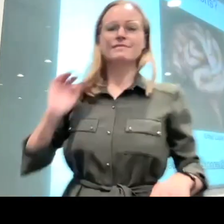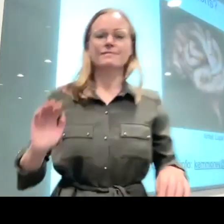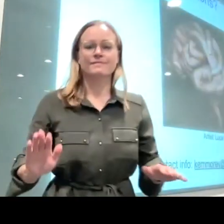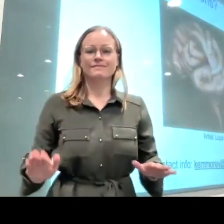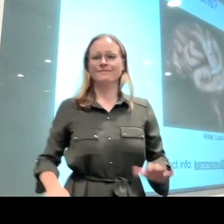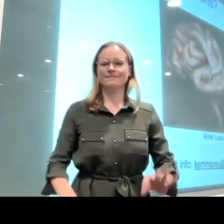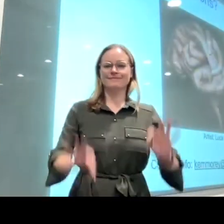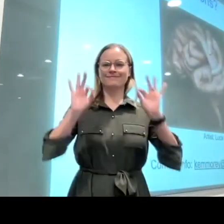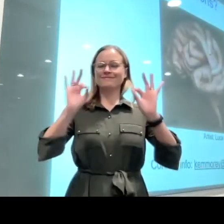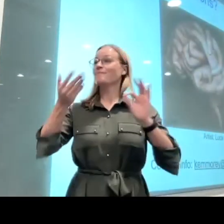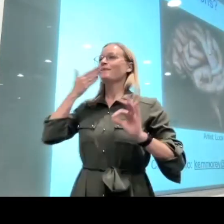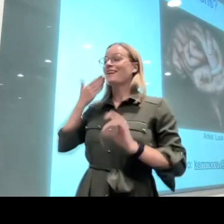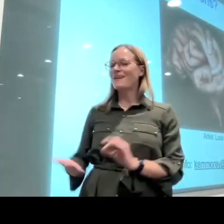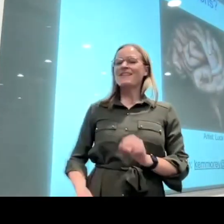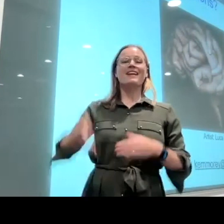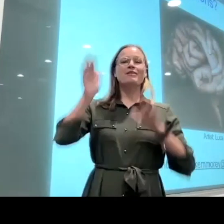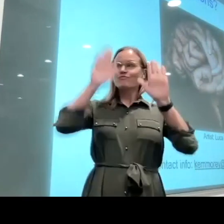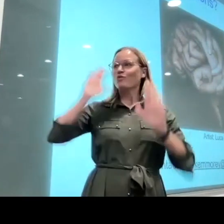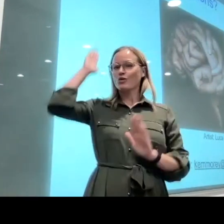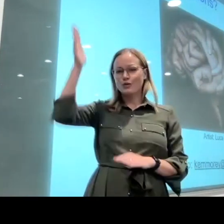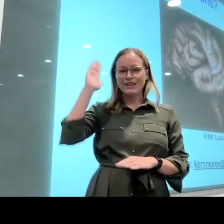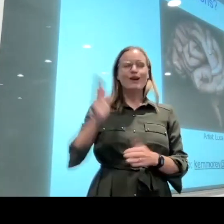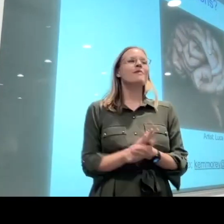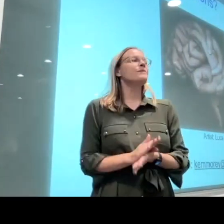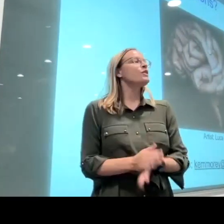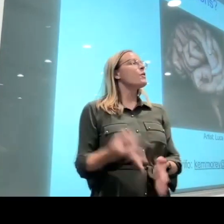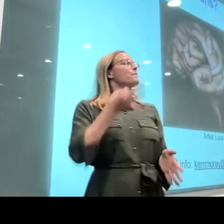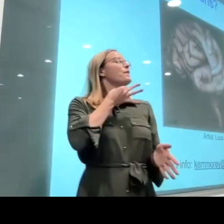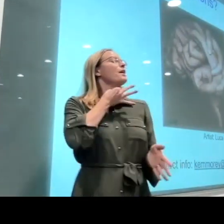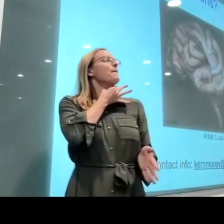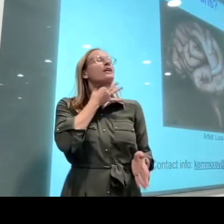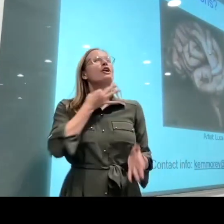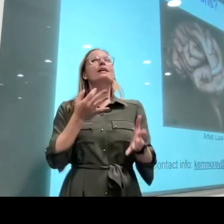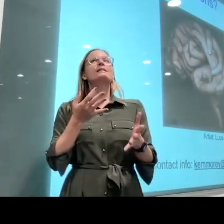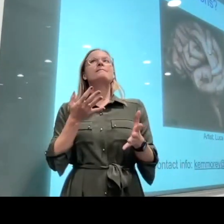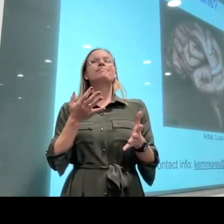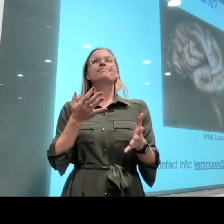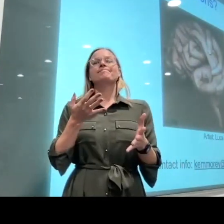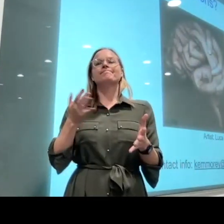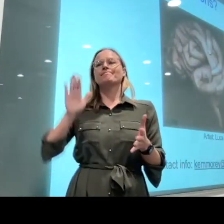your research has been on adults who have already aired language and learn to read.